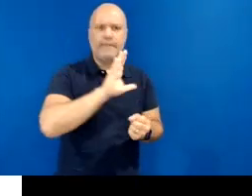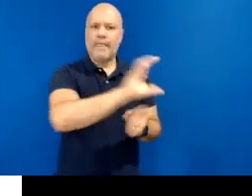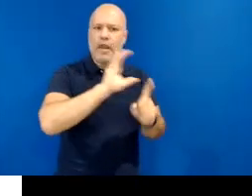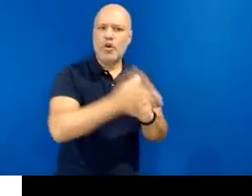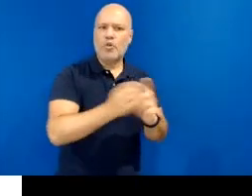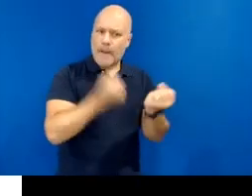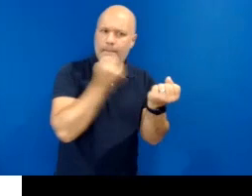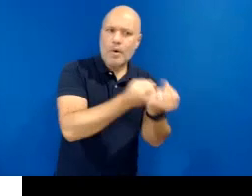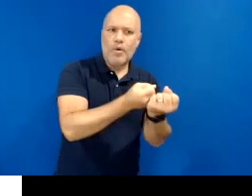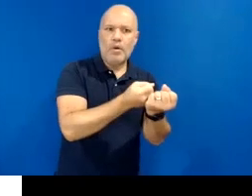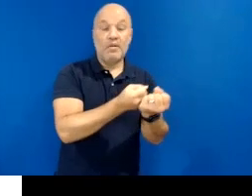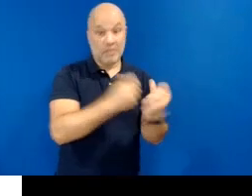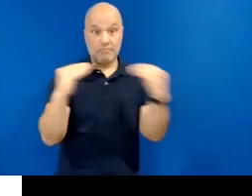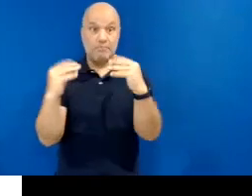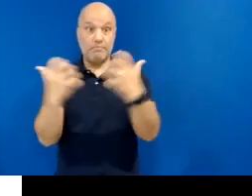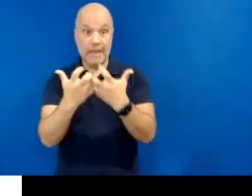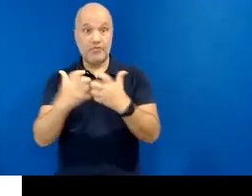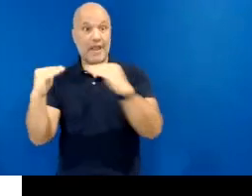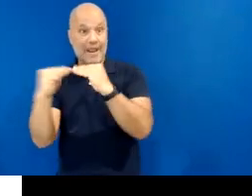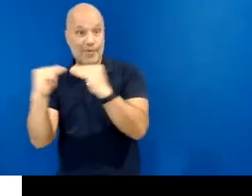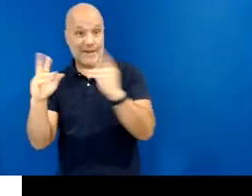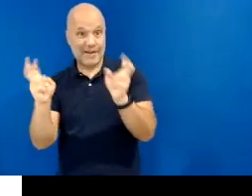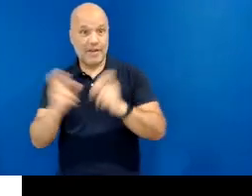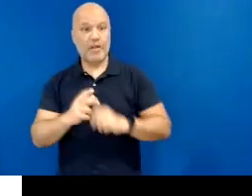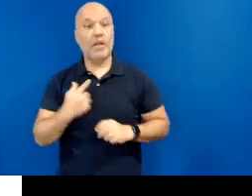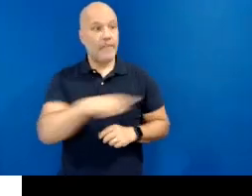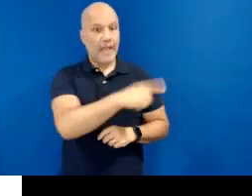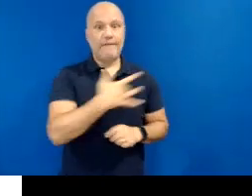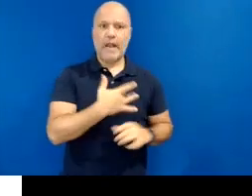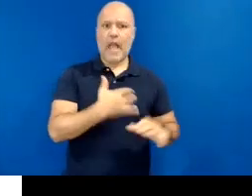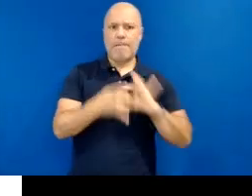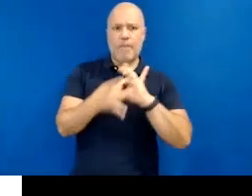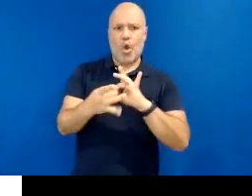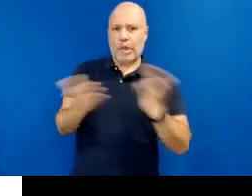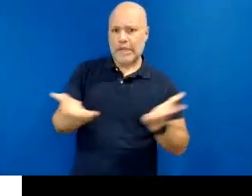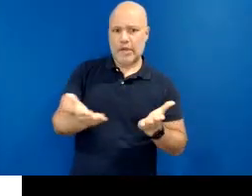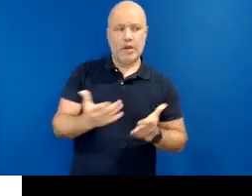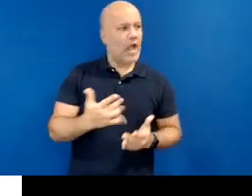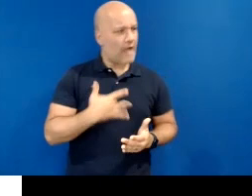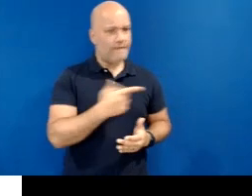The students feel that they belong there. We affirm that they belong there and that they are welcomed in the classroom.